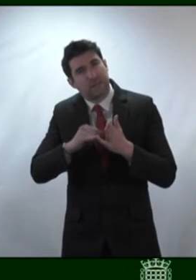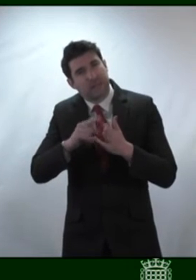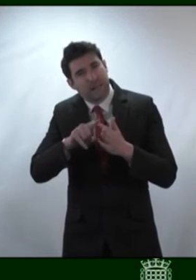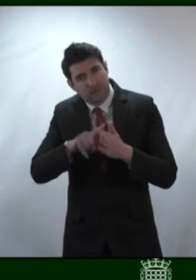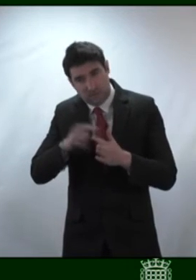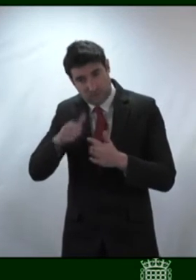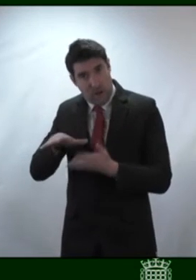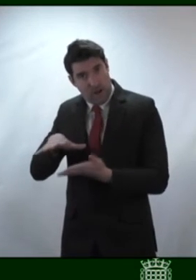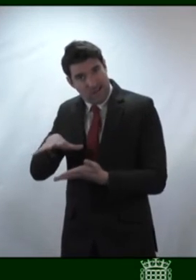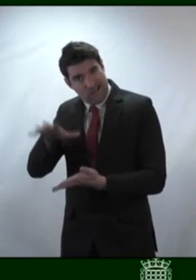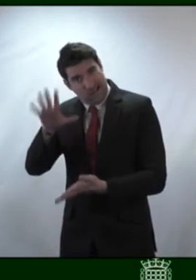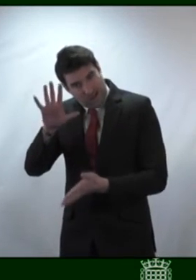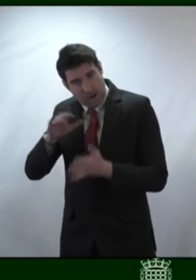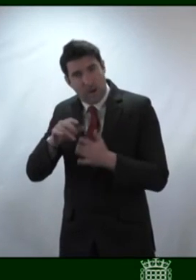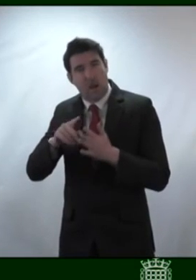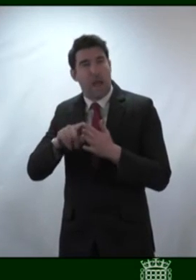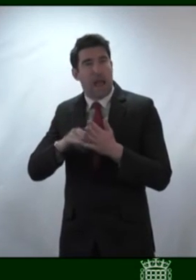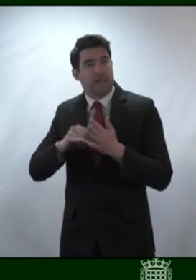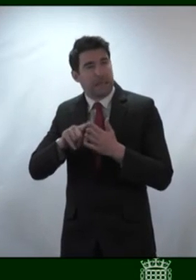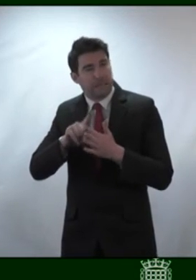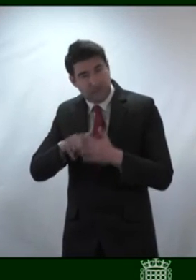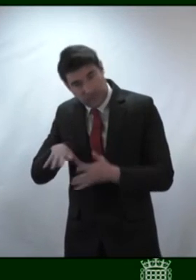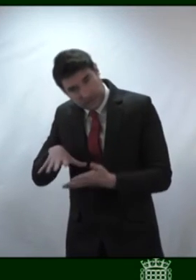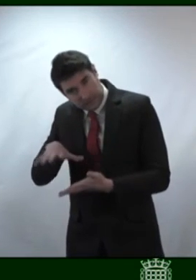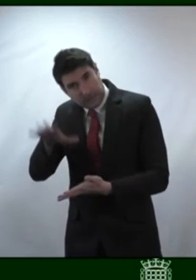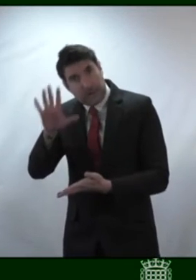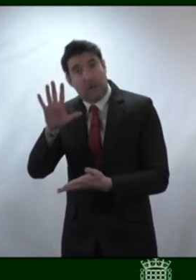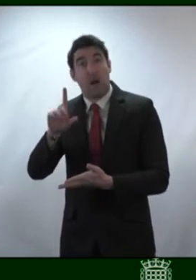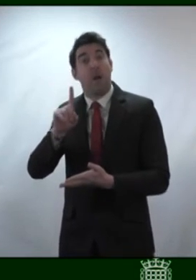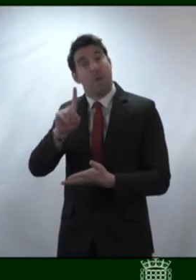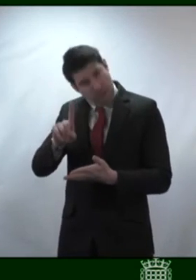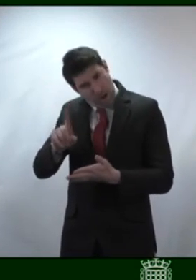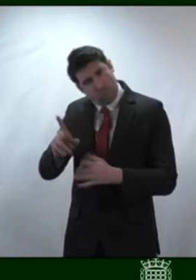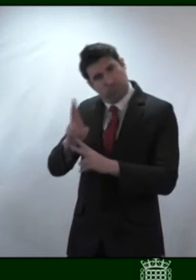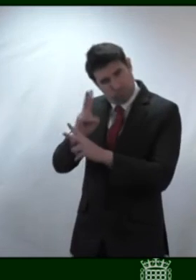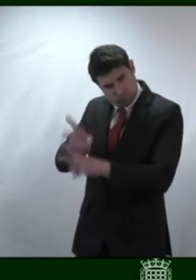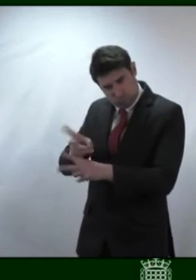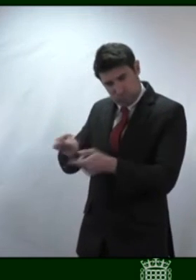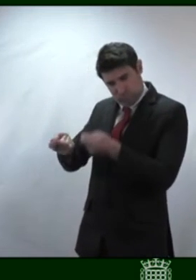that we conduct over the next weeks, that we will address those issues. That is the right way